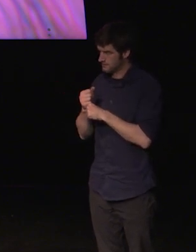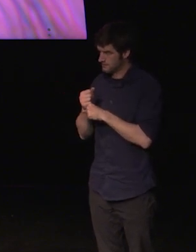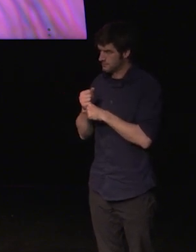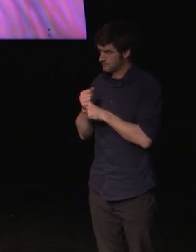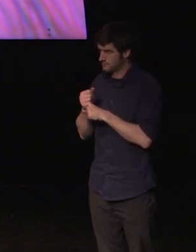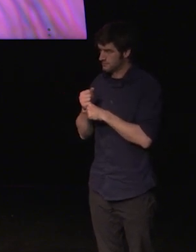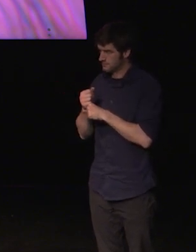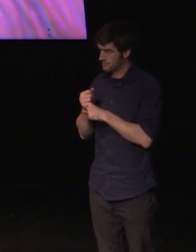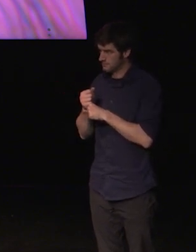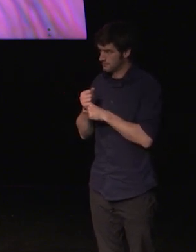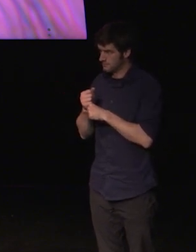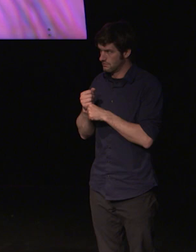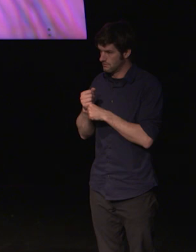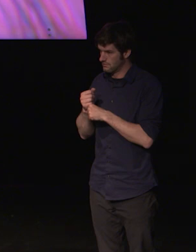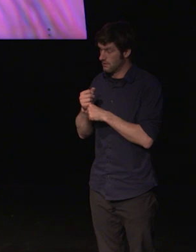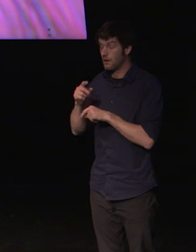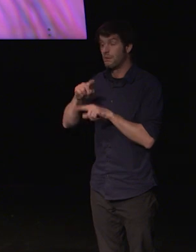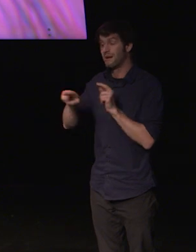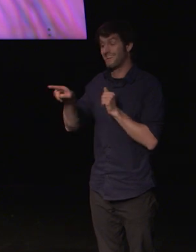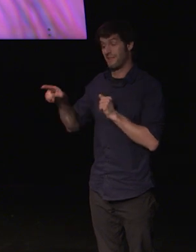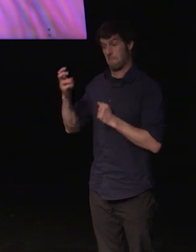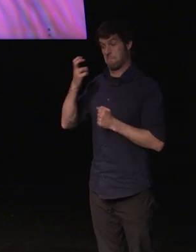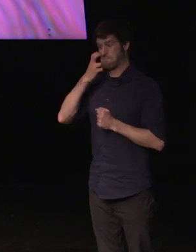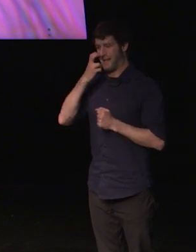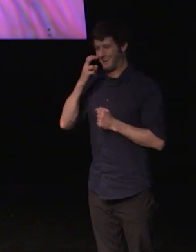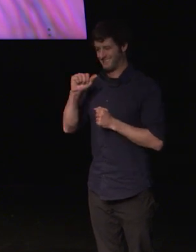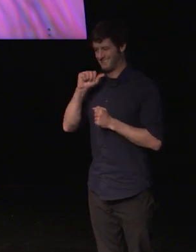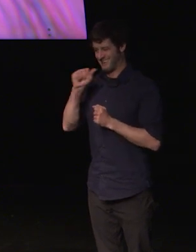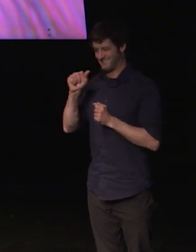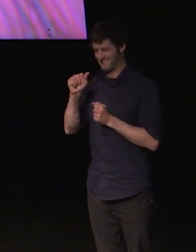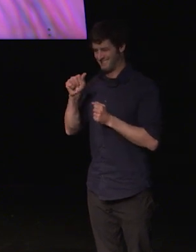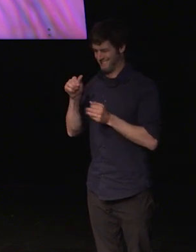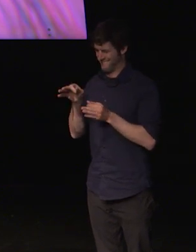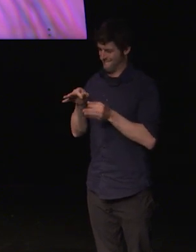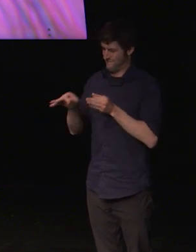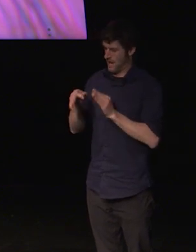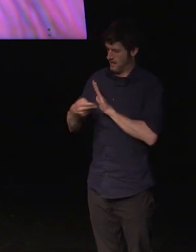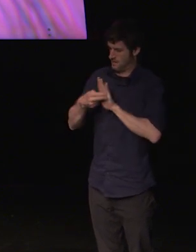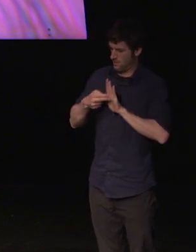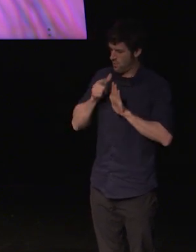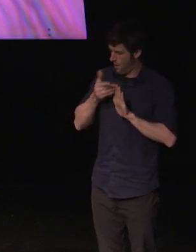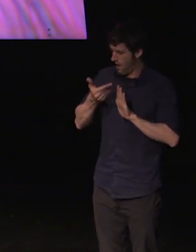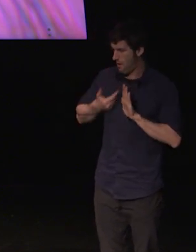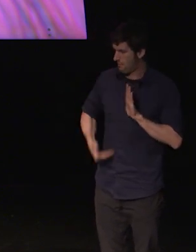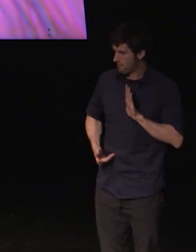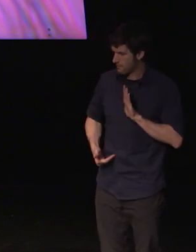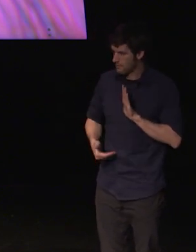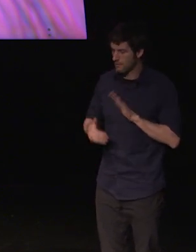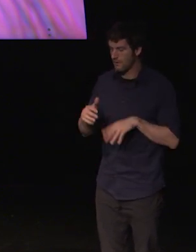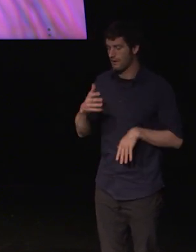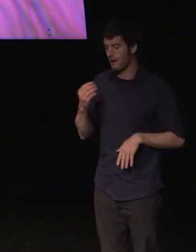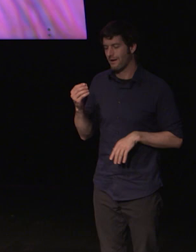is not necessarily something that I'm defined by. And that brings me to, essentially, what the title of this panel is. A sort of... It kind of encapsulates.